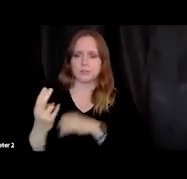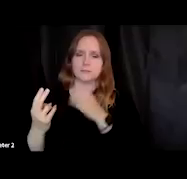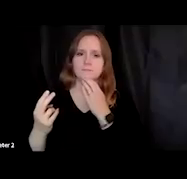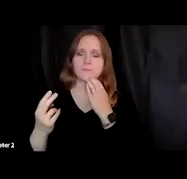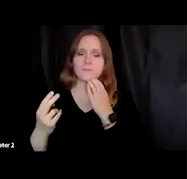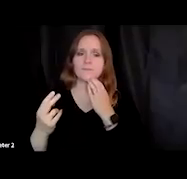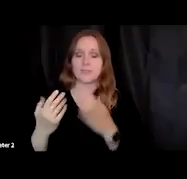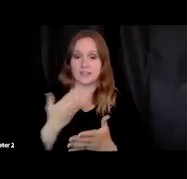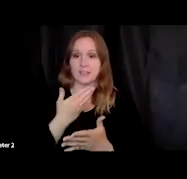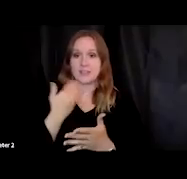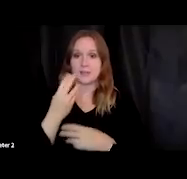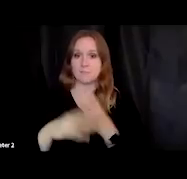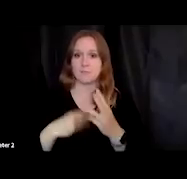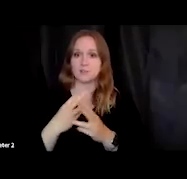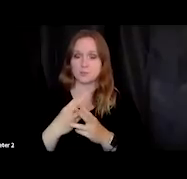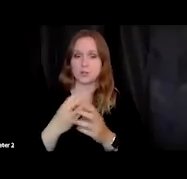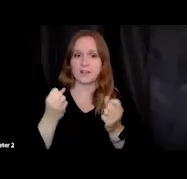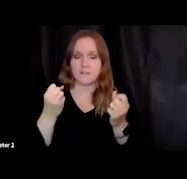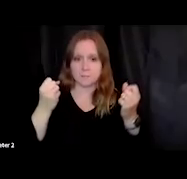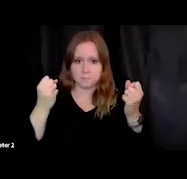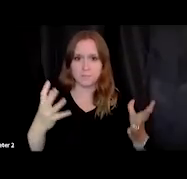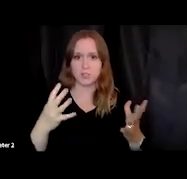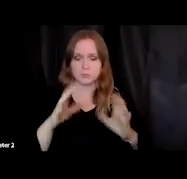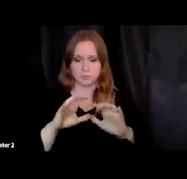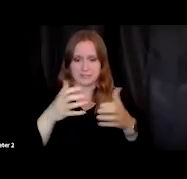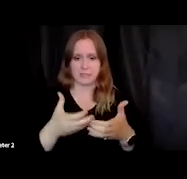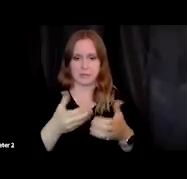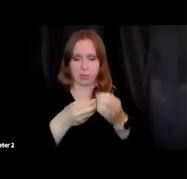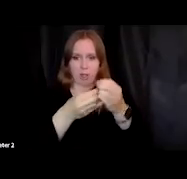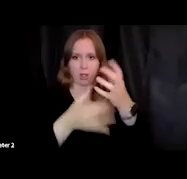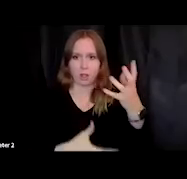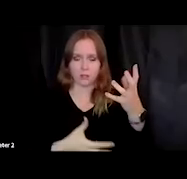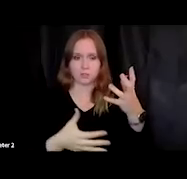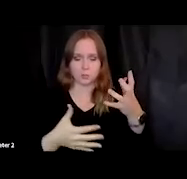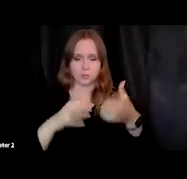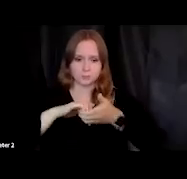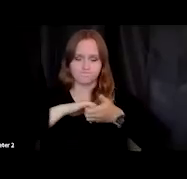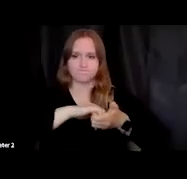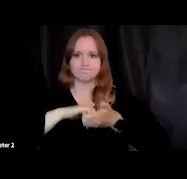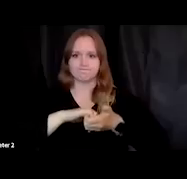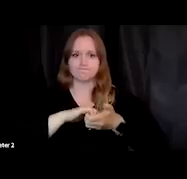multidisciplinary team and get everyone's help and assistance with supporting this tenant.